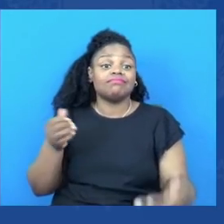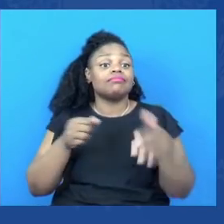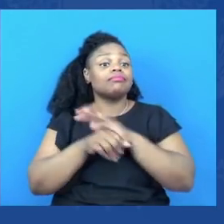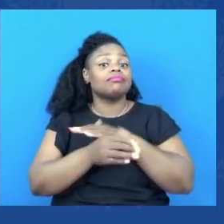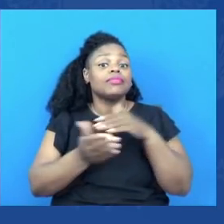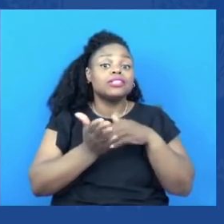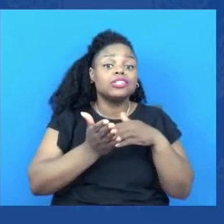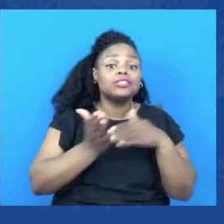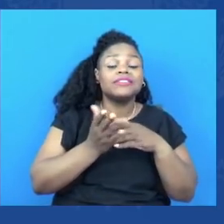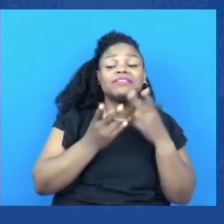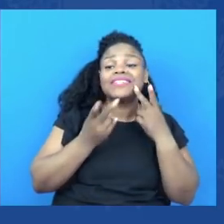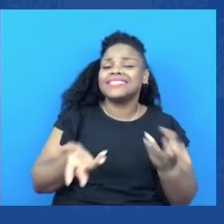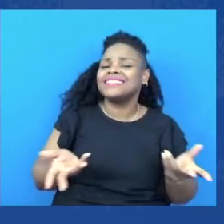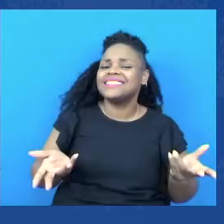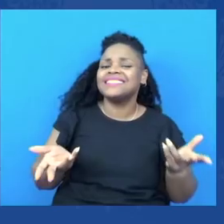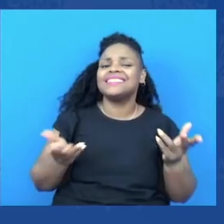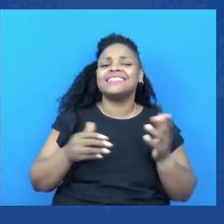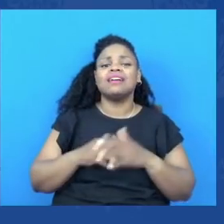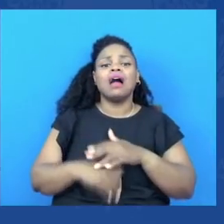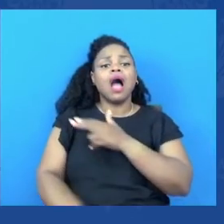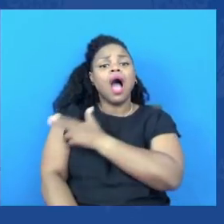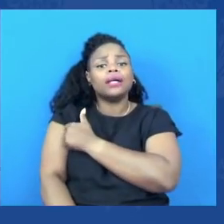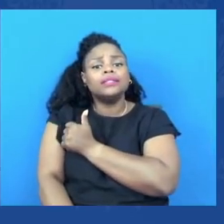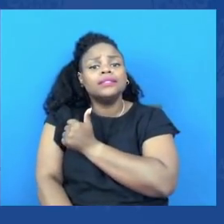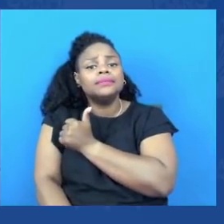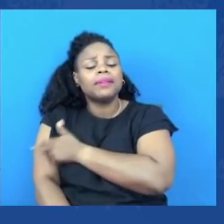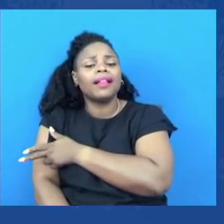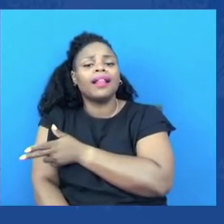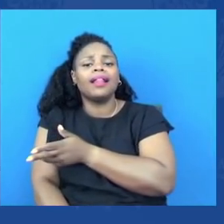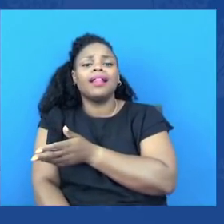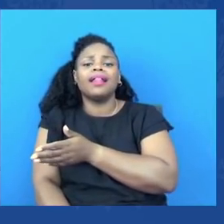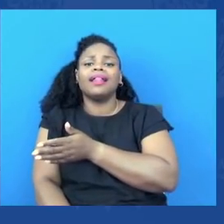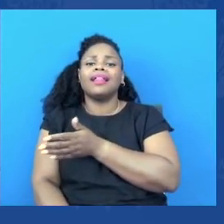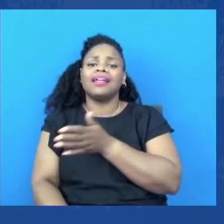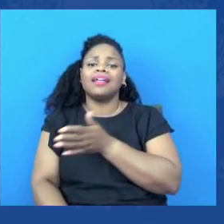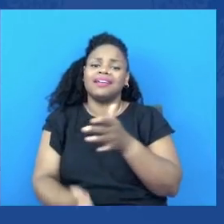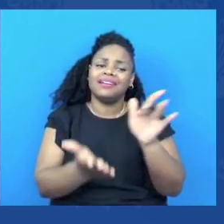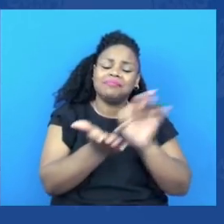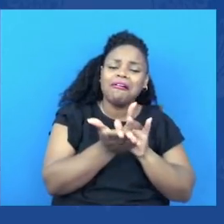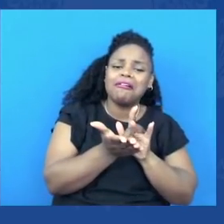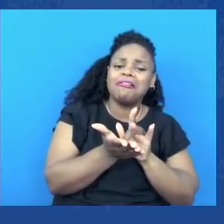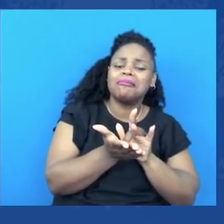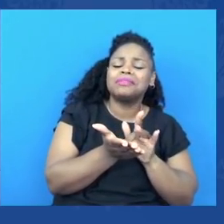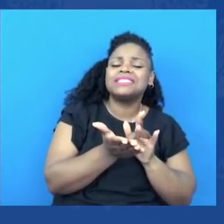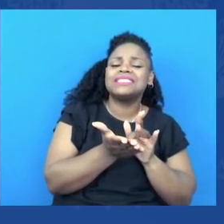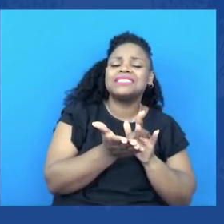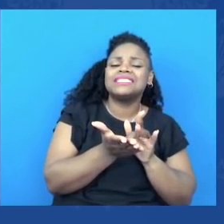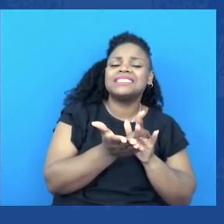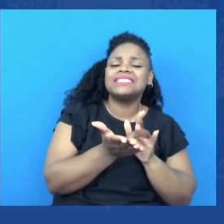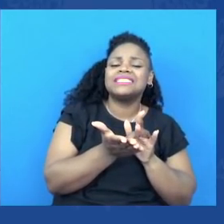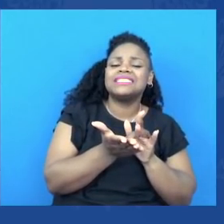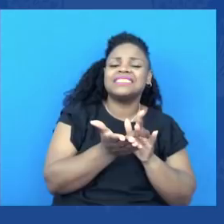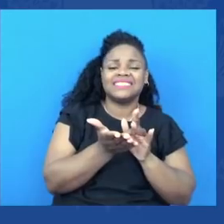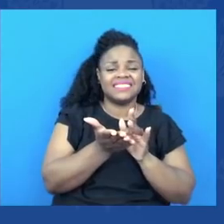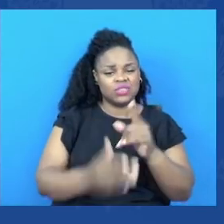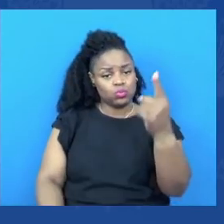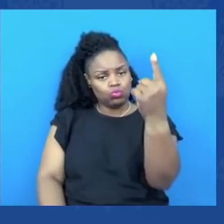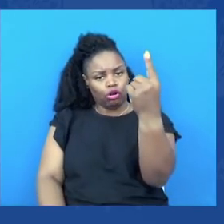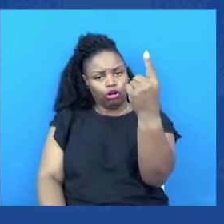In fact, one third of the consumers are buying plans through the Affordable Care Act for less than $10 a month.